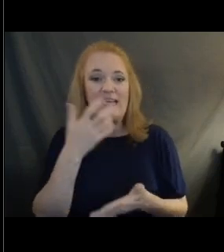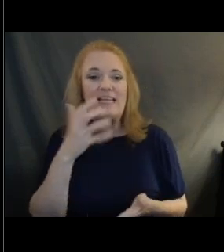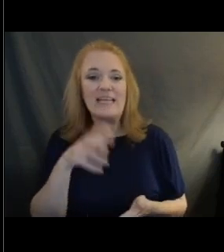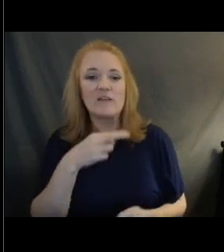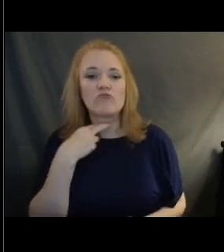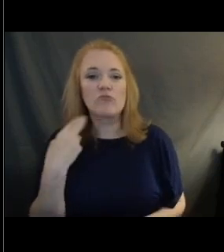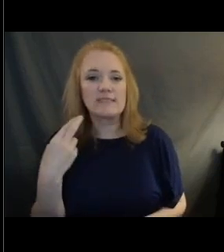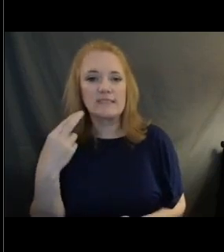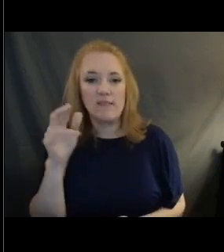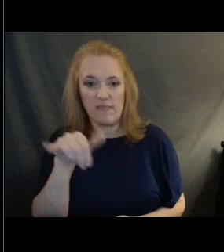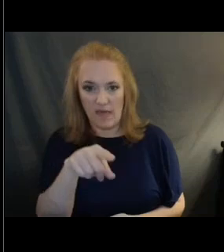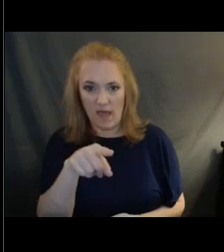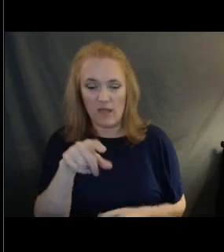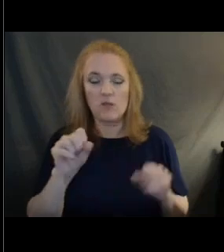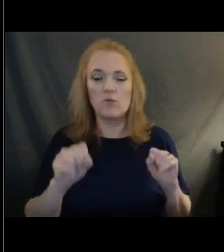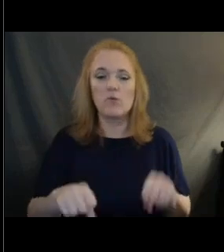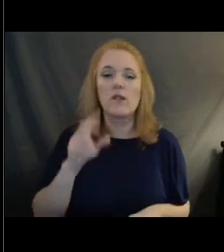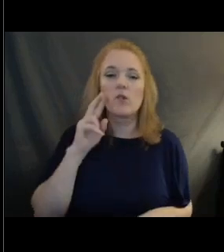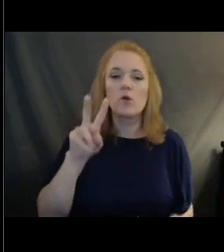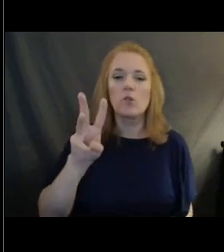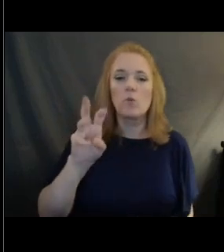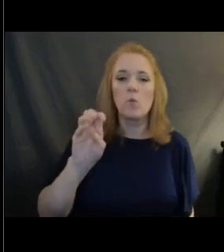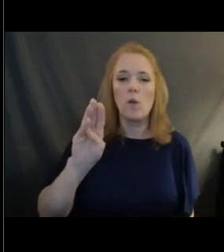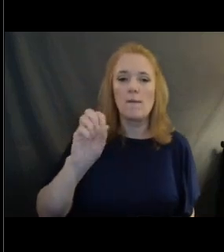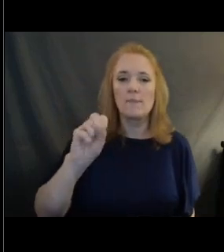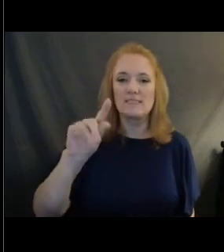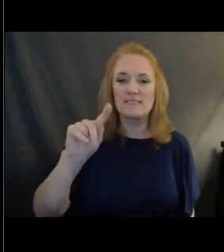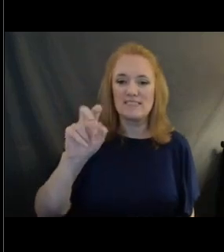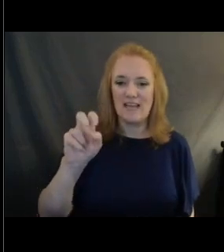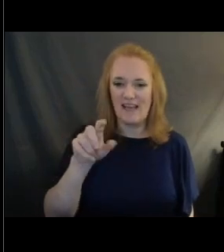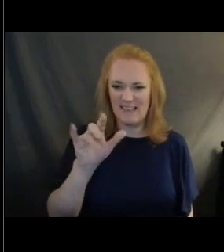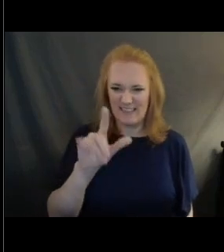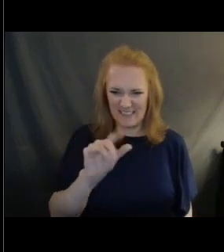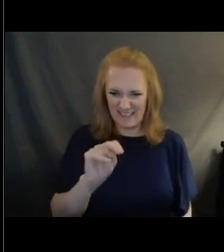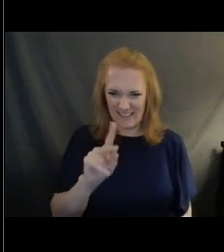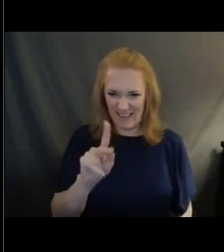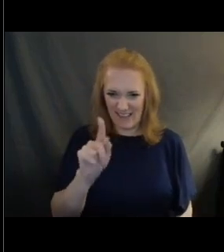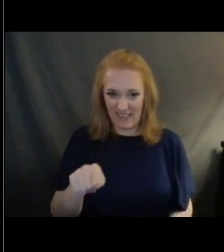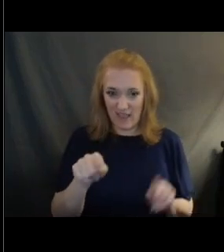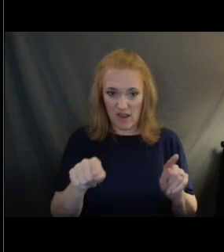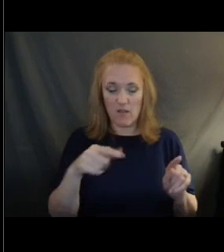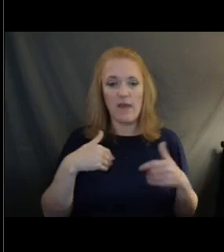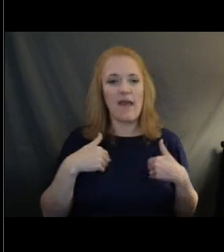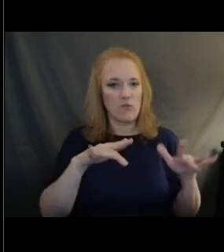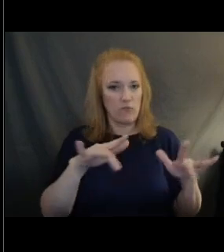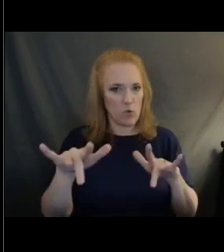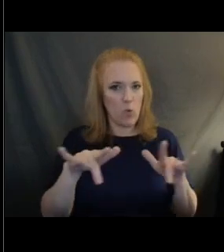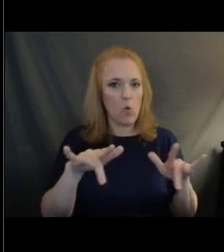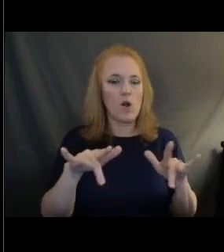you can go to the website on the slide with a recording that really gets into the nitty-gritty